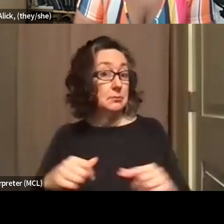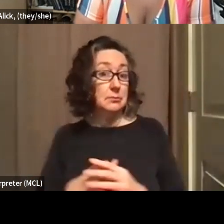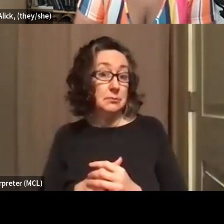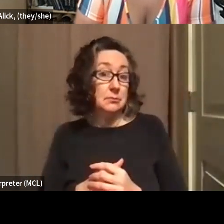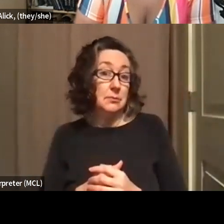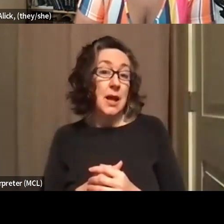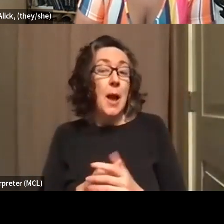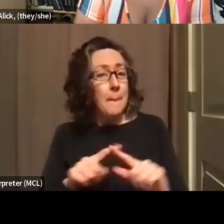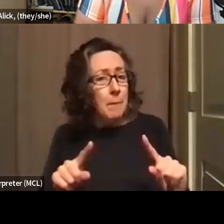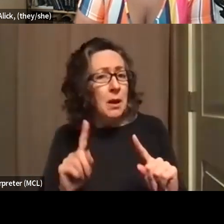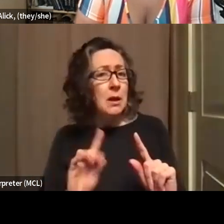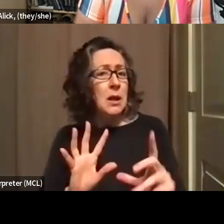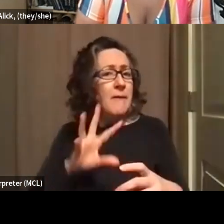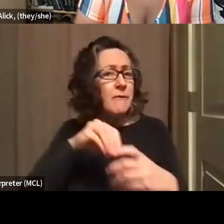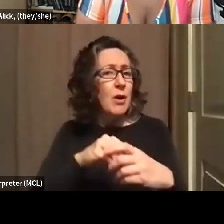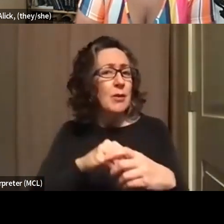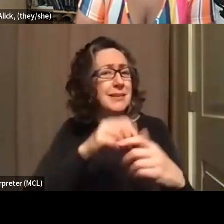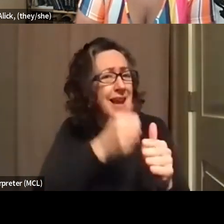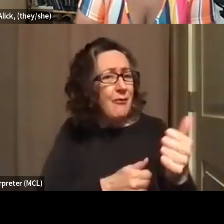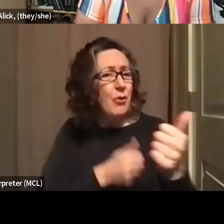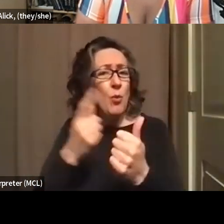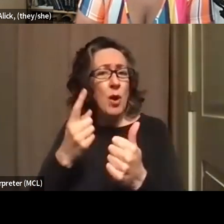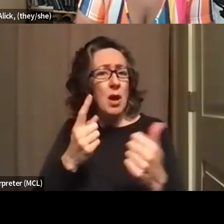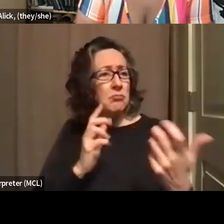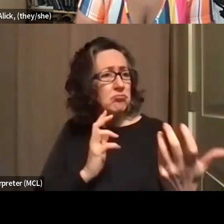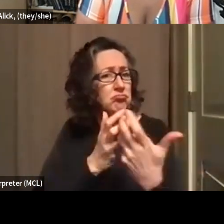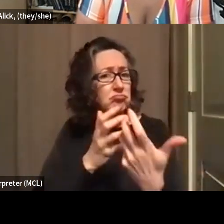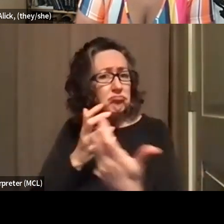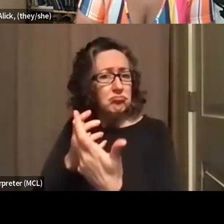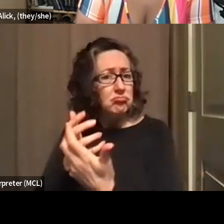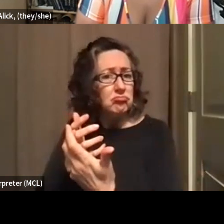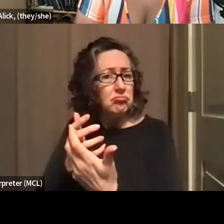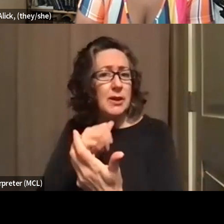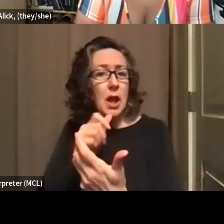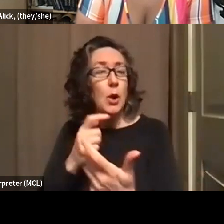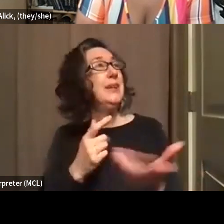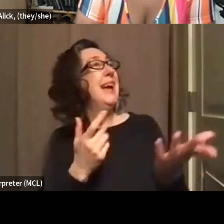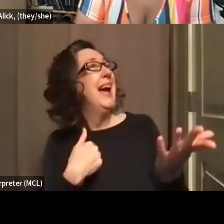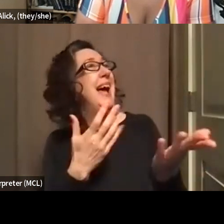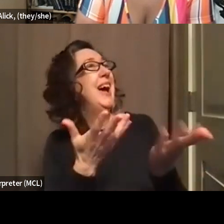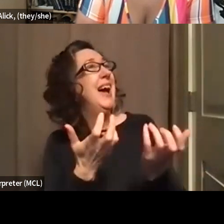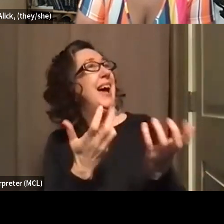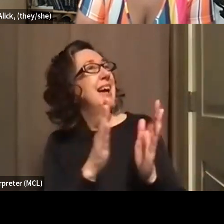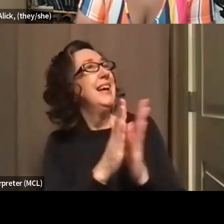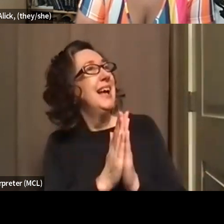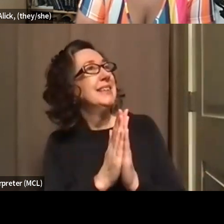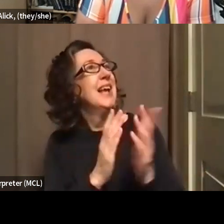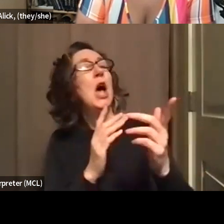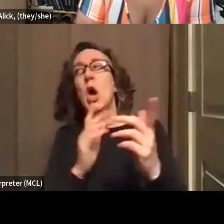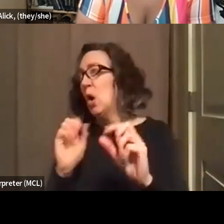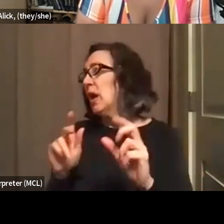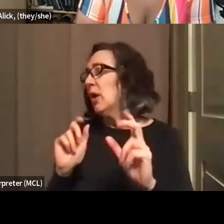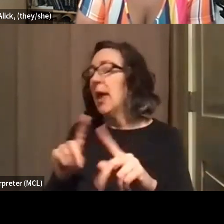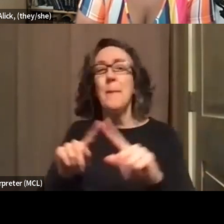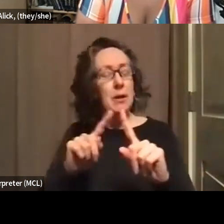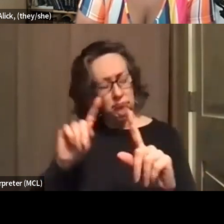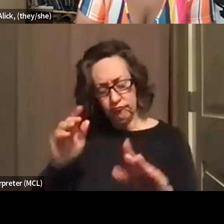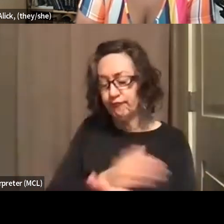So it would great to see more venues, take strides in having things as successful as